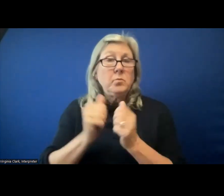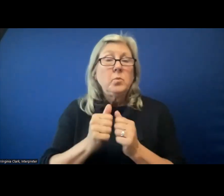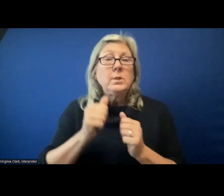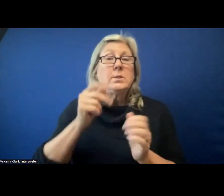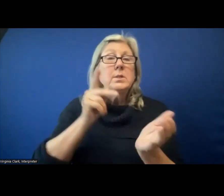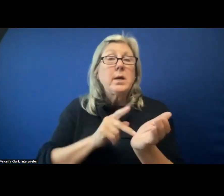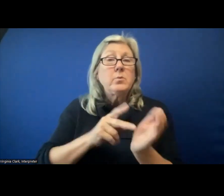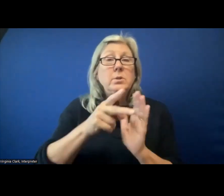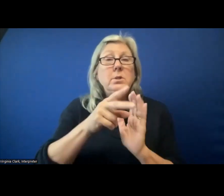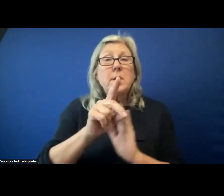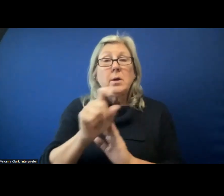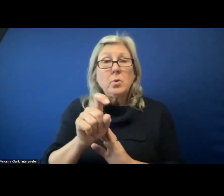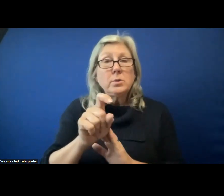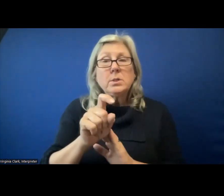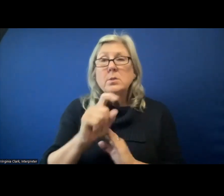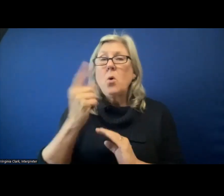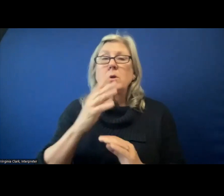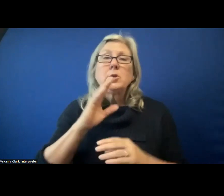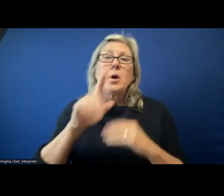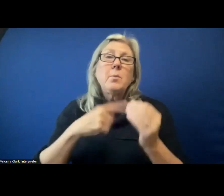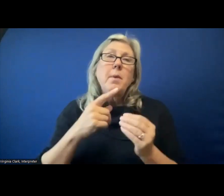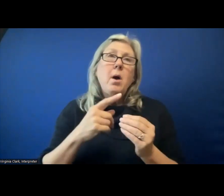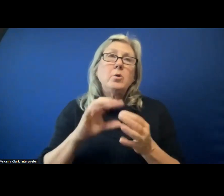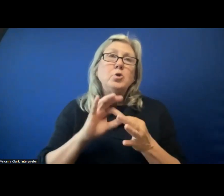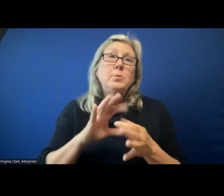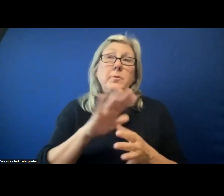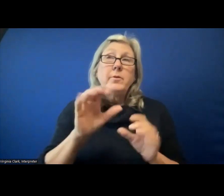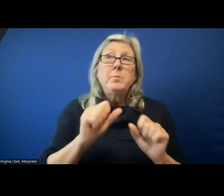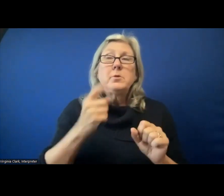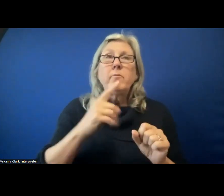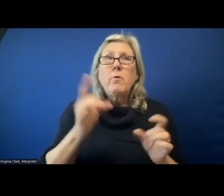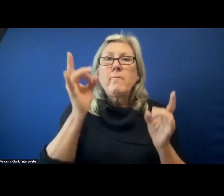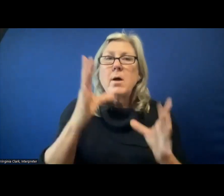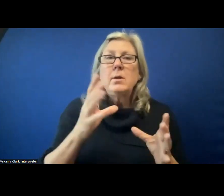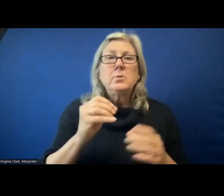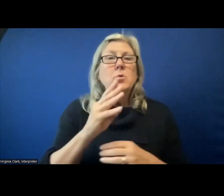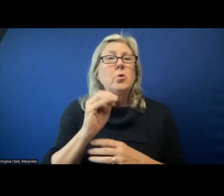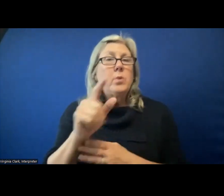are only talked about in terms of their potential for violence or criminal behavior. This is